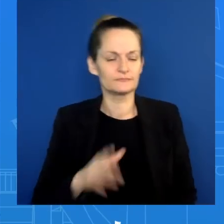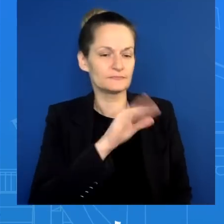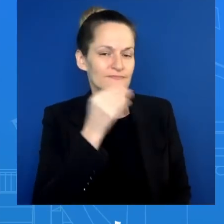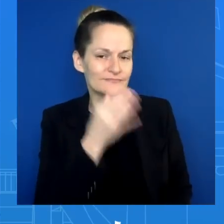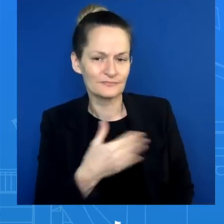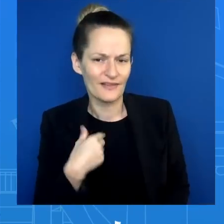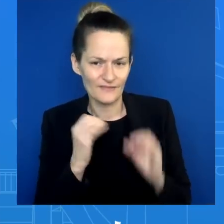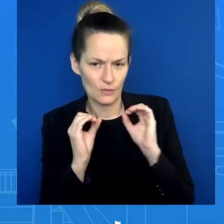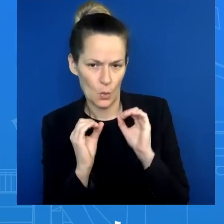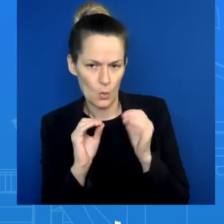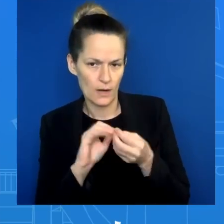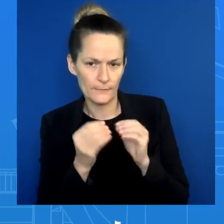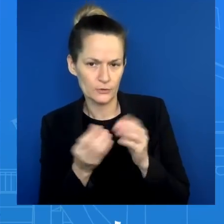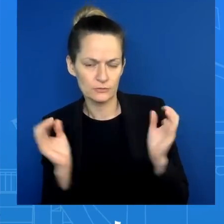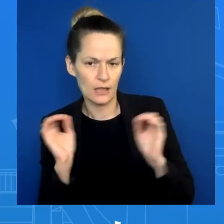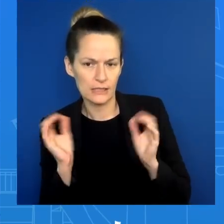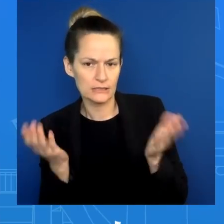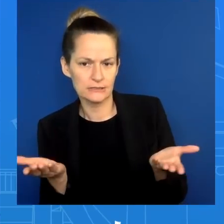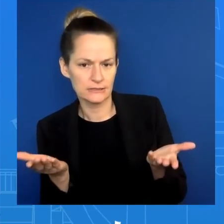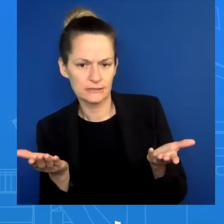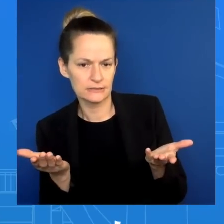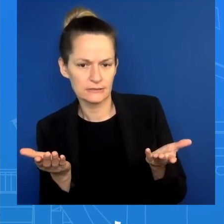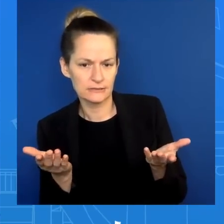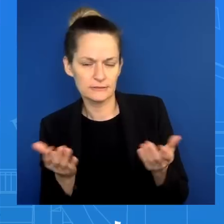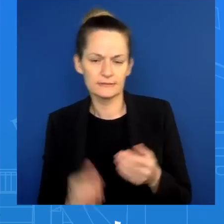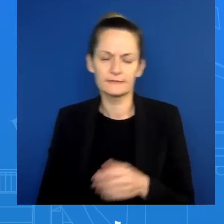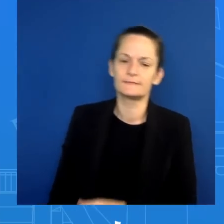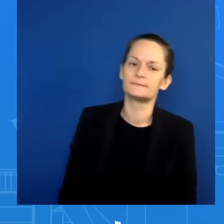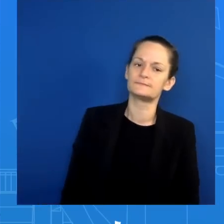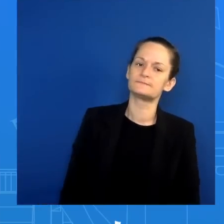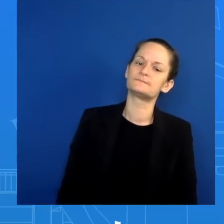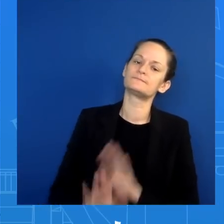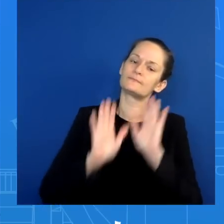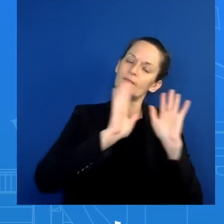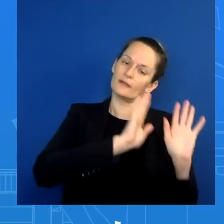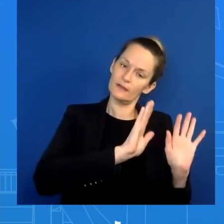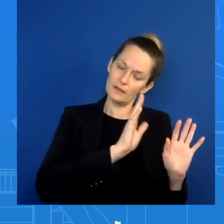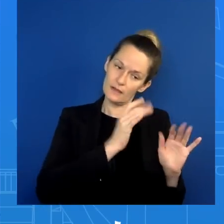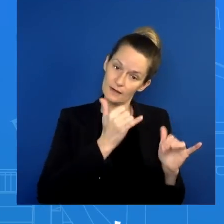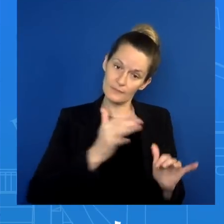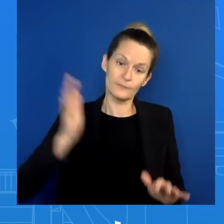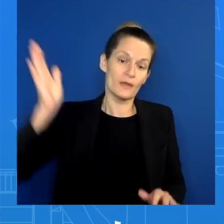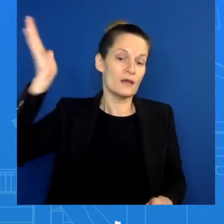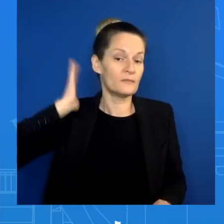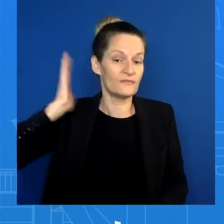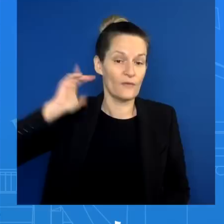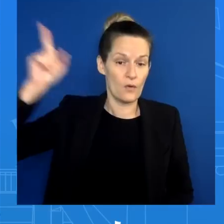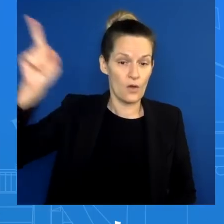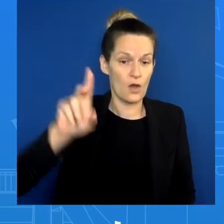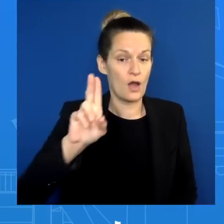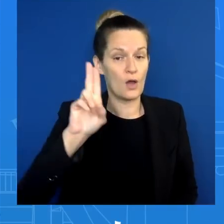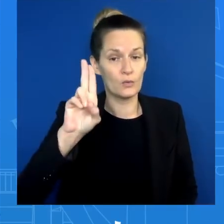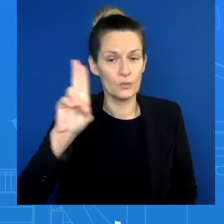The U.N. ambassador, former U.N. ambassador spoke to this yesterday. We just have to see. It is a process that we just need to take it